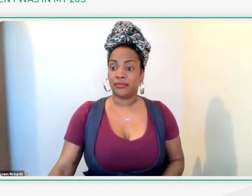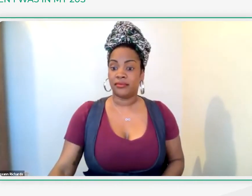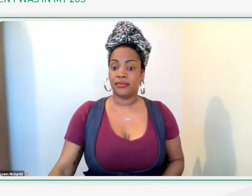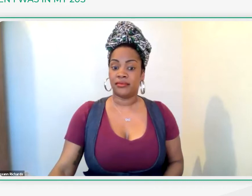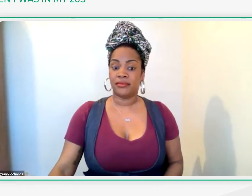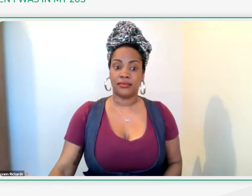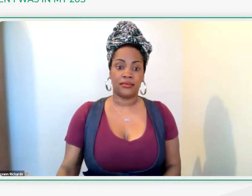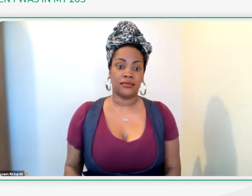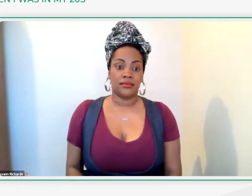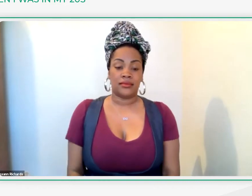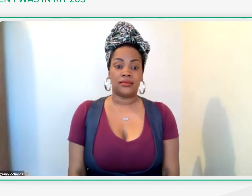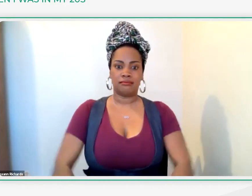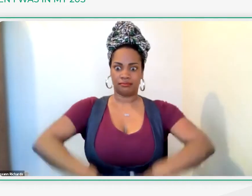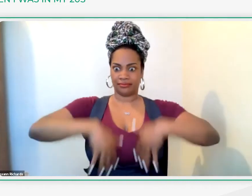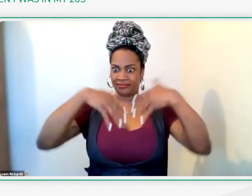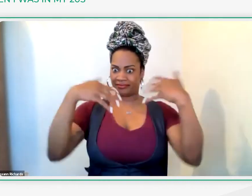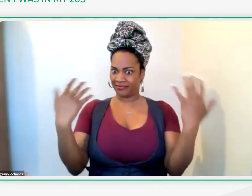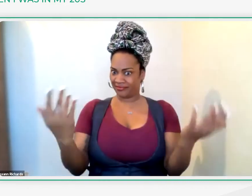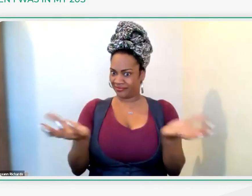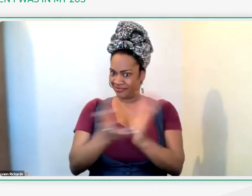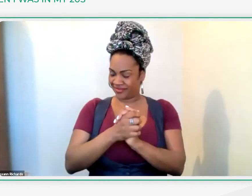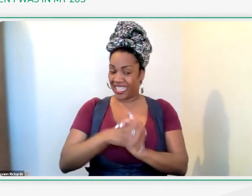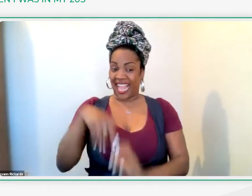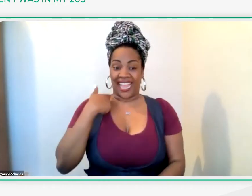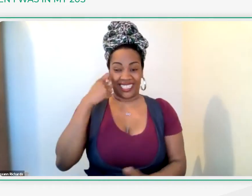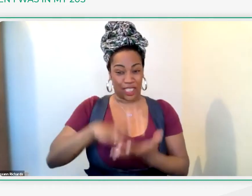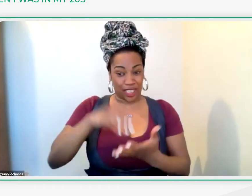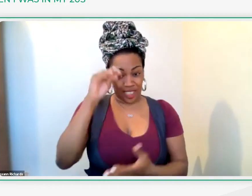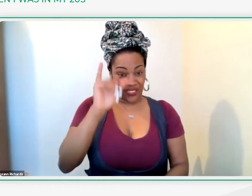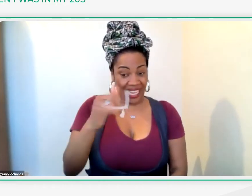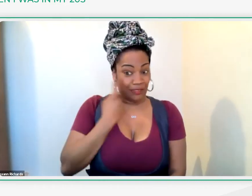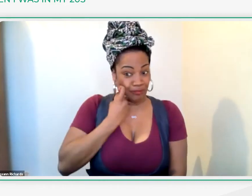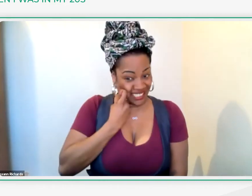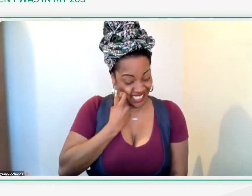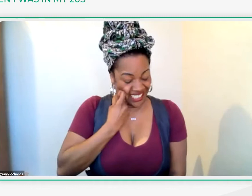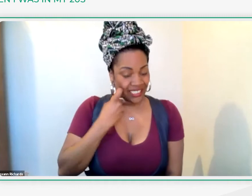Let's go to the next slide.